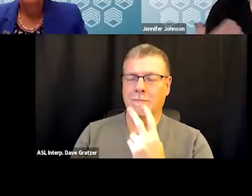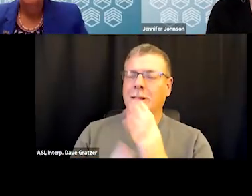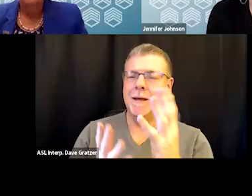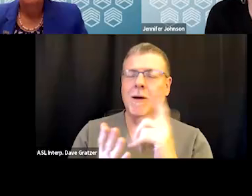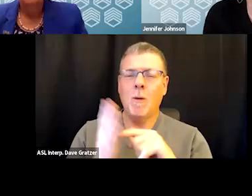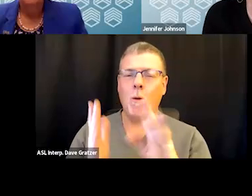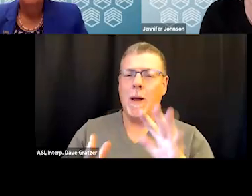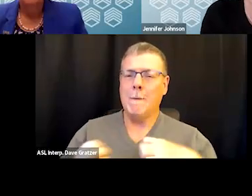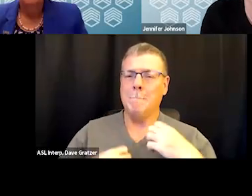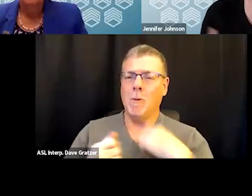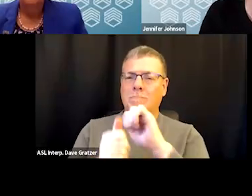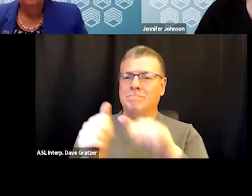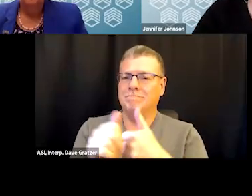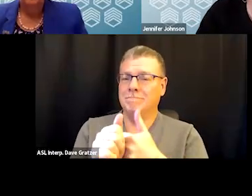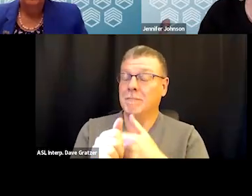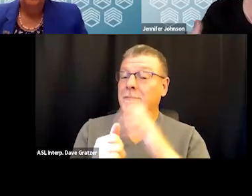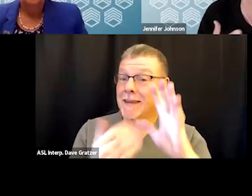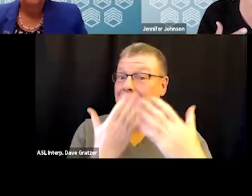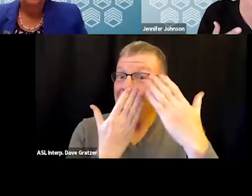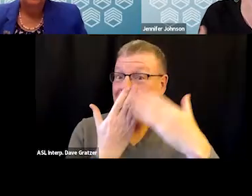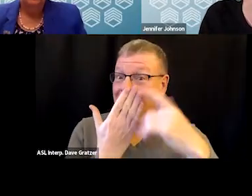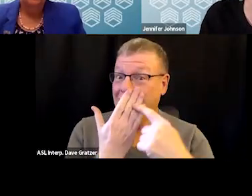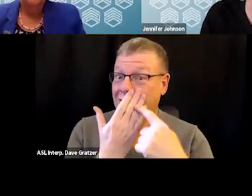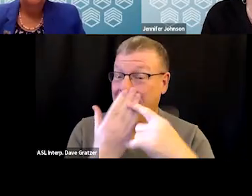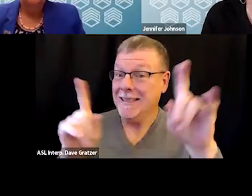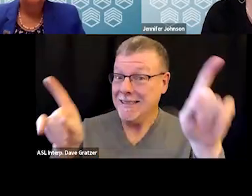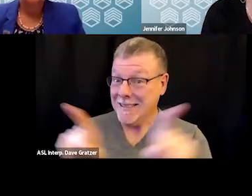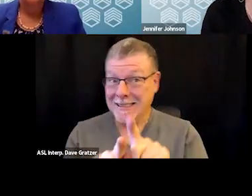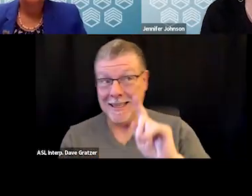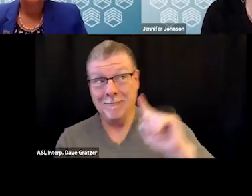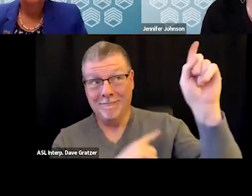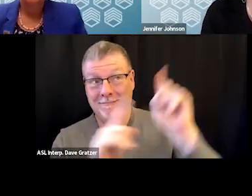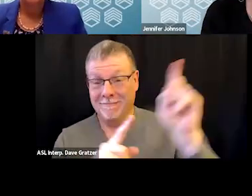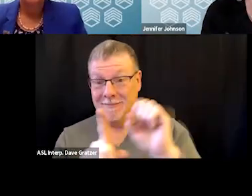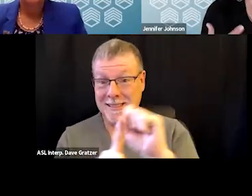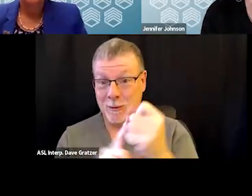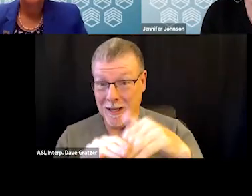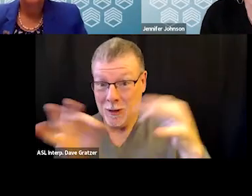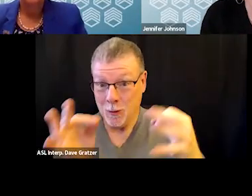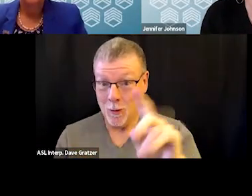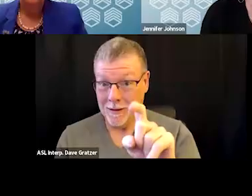what's the emotional presentation? Is it consistent with the circumstances? Um, what are they wearing?